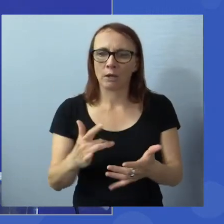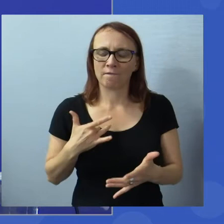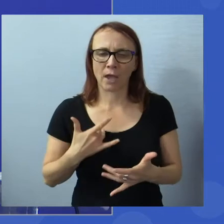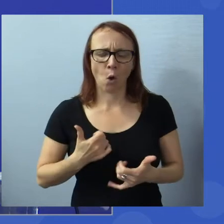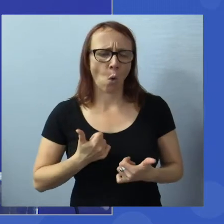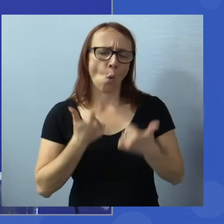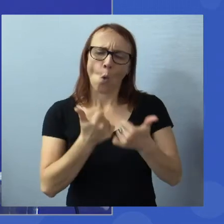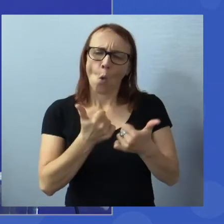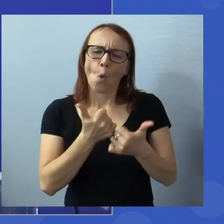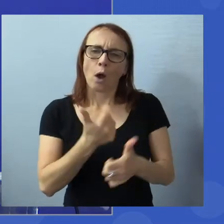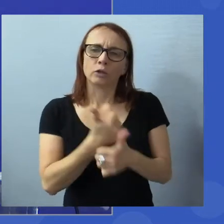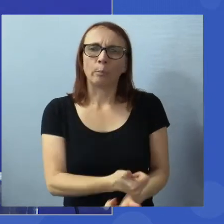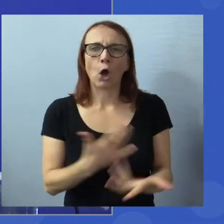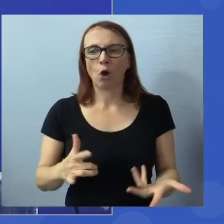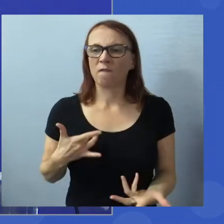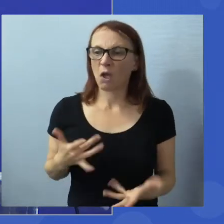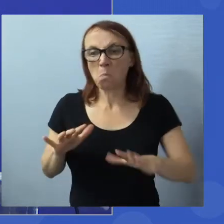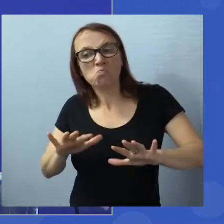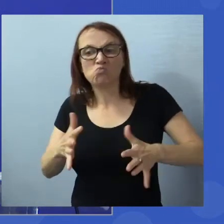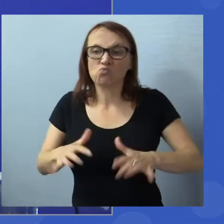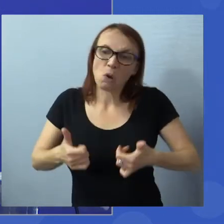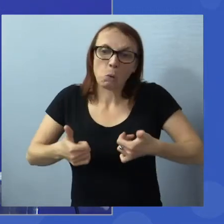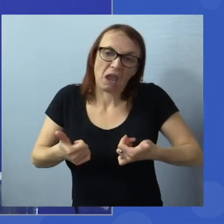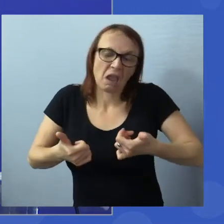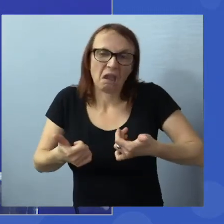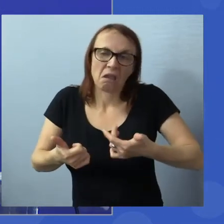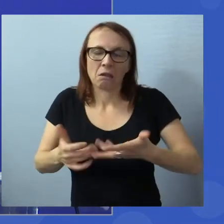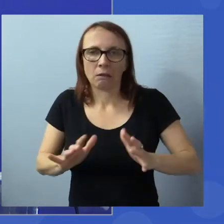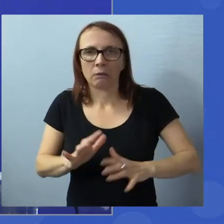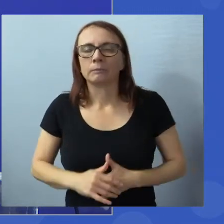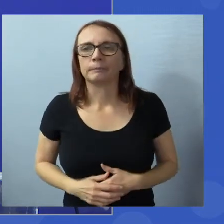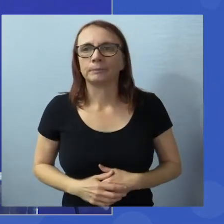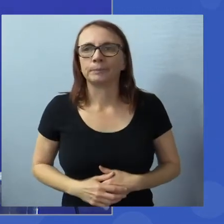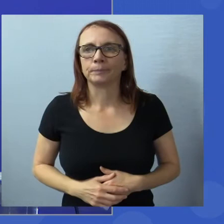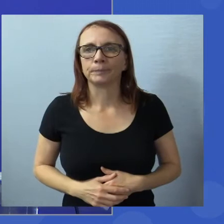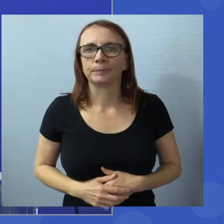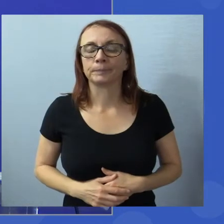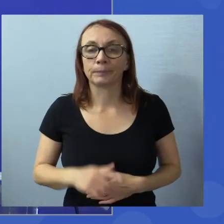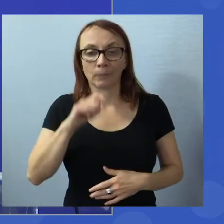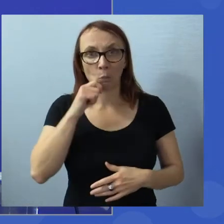is that clear okay so Chris and I are going to handle this electronic Marvel M